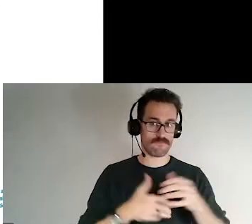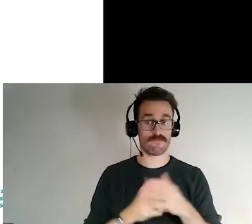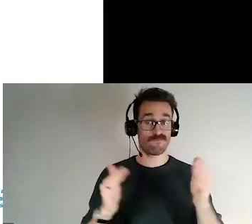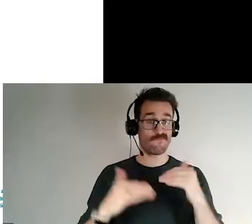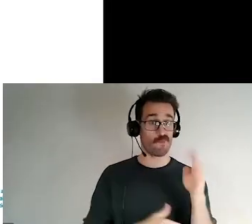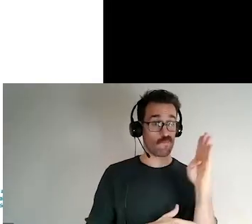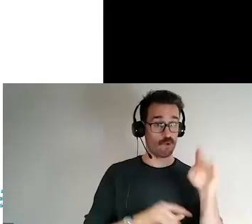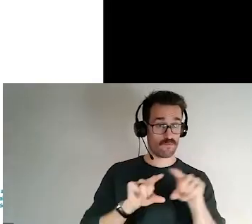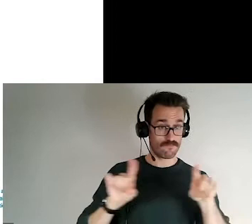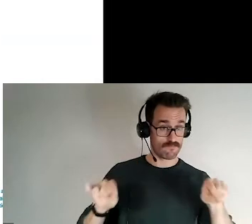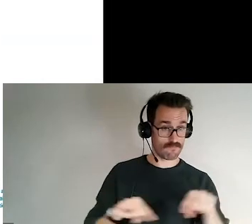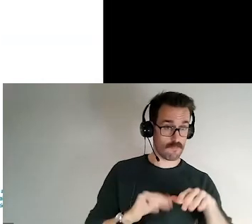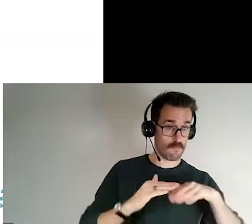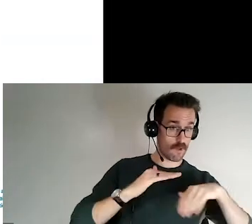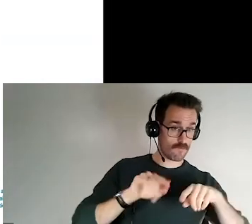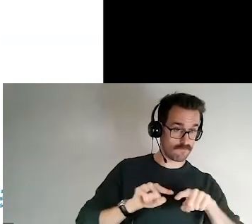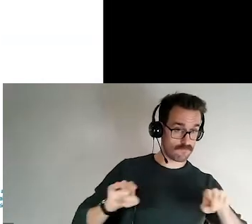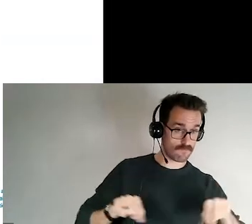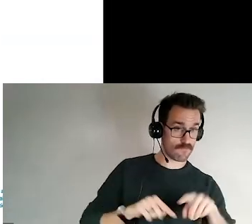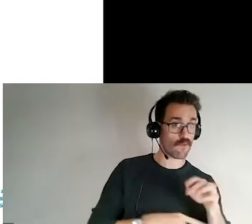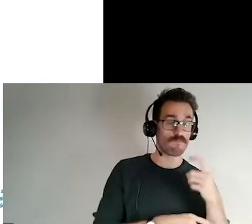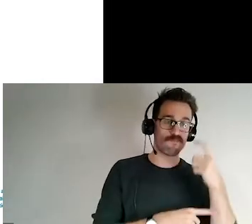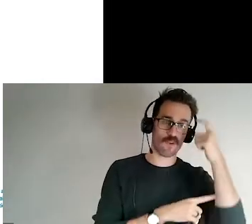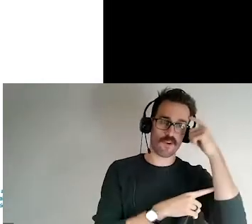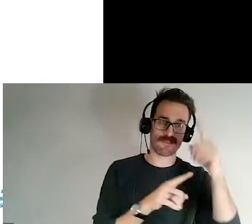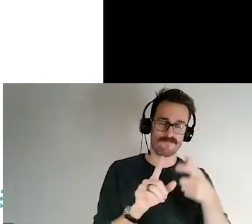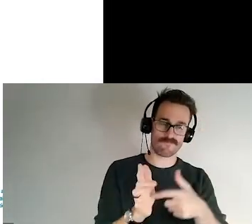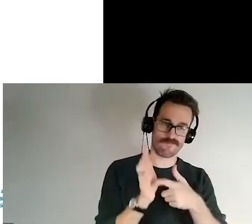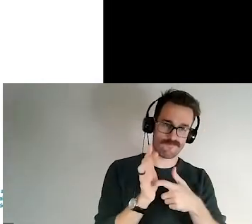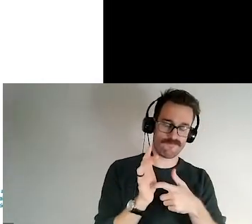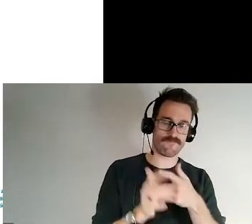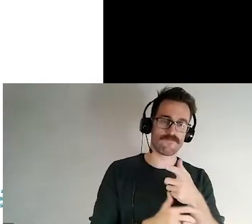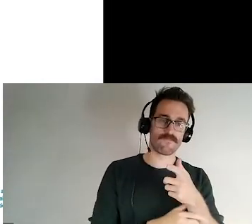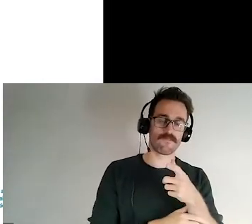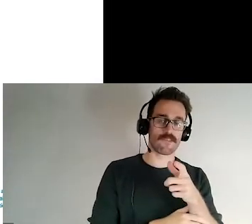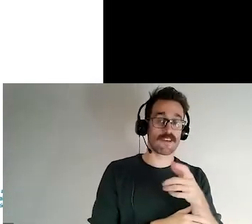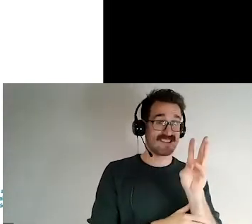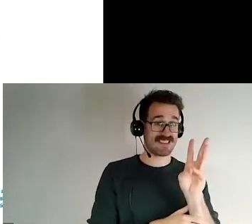there is for cognitive demands. It's an example again one of six is responding to changing work